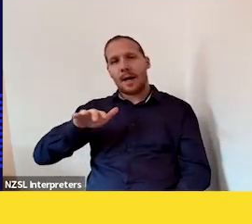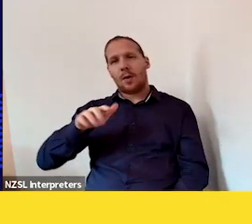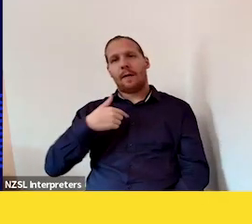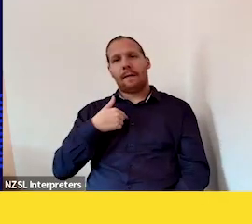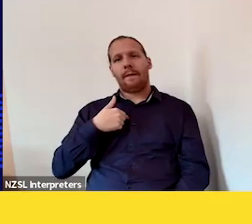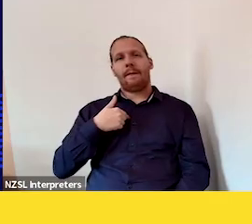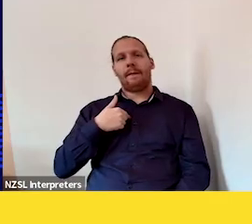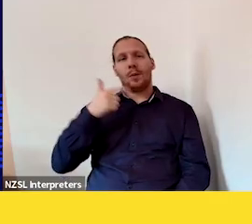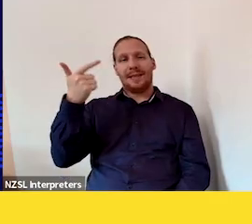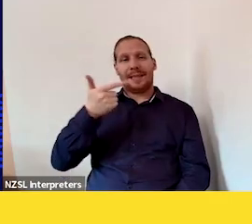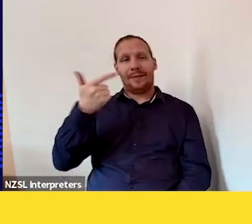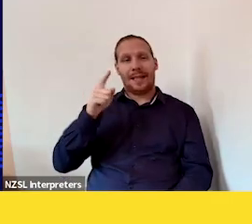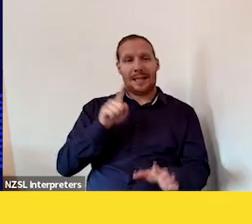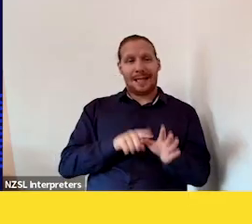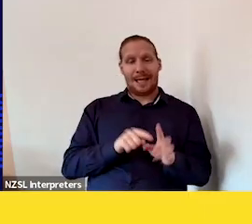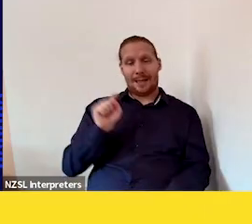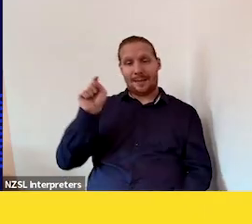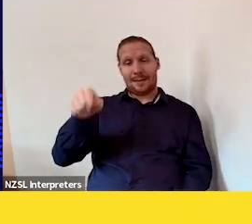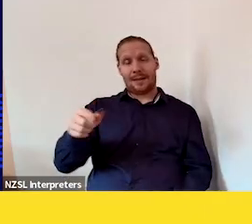data collection wave from May 2026.